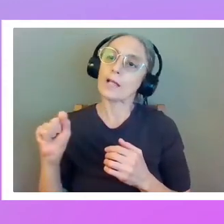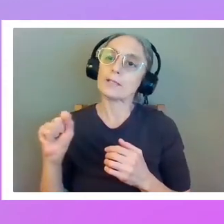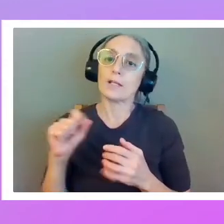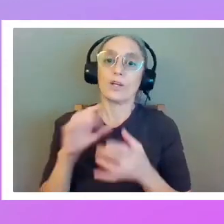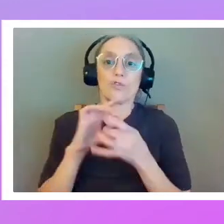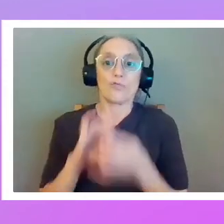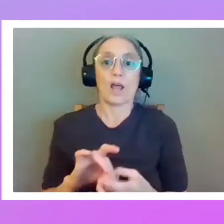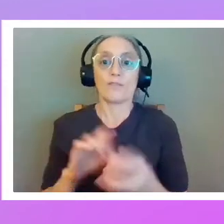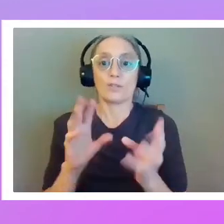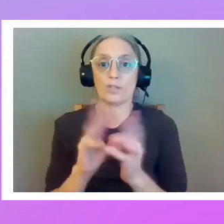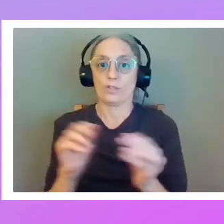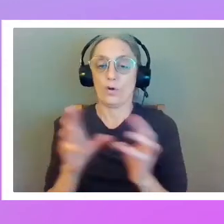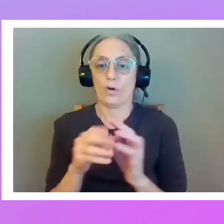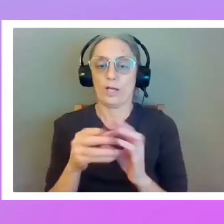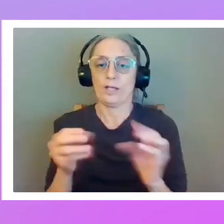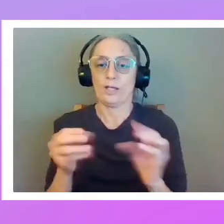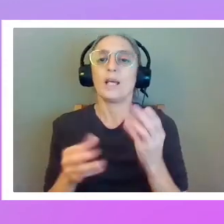it's probably not applicable.